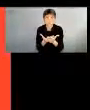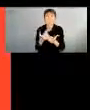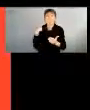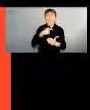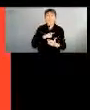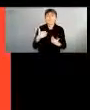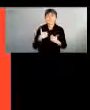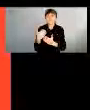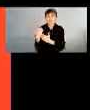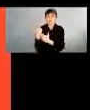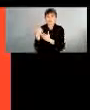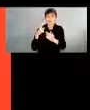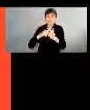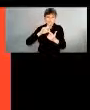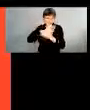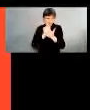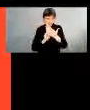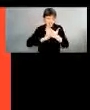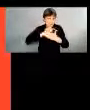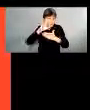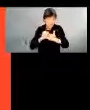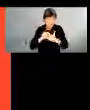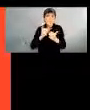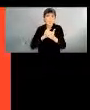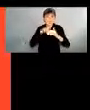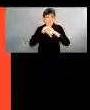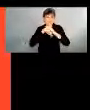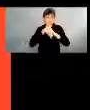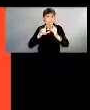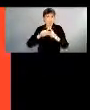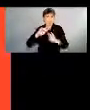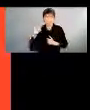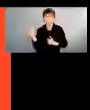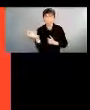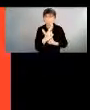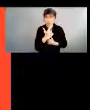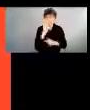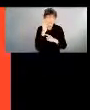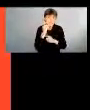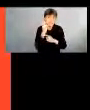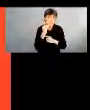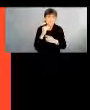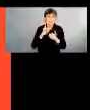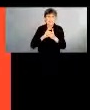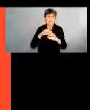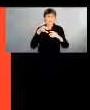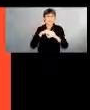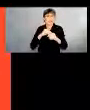that are accessible and open to all perspectives and experiences that exist in our communities.